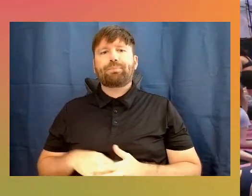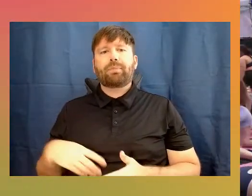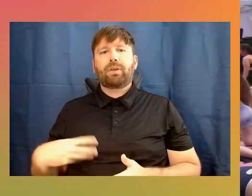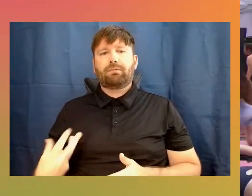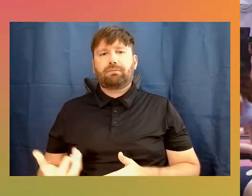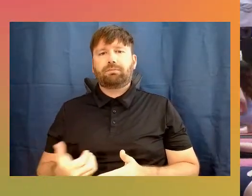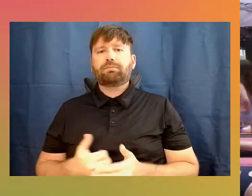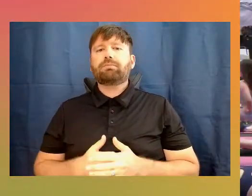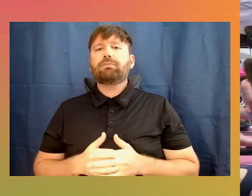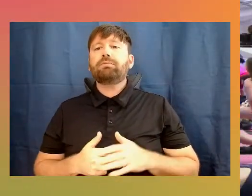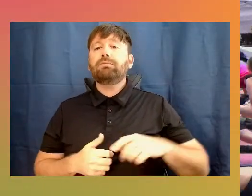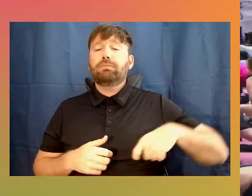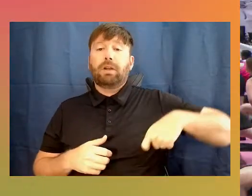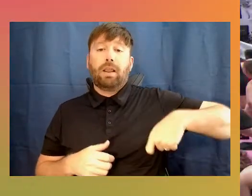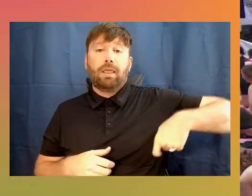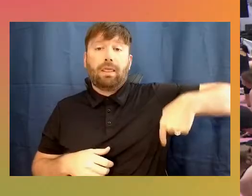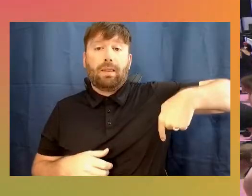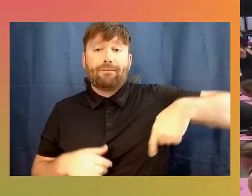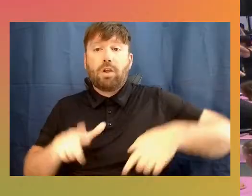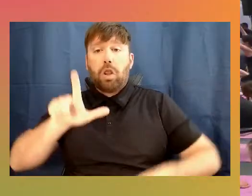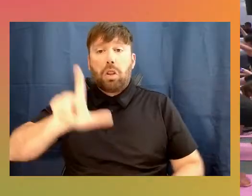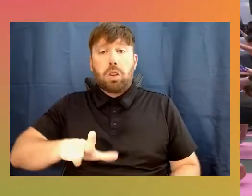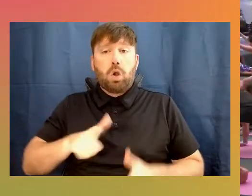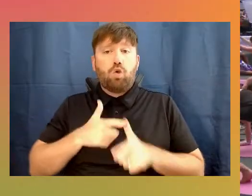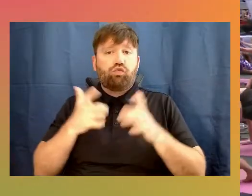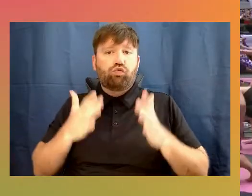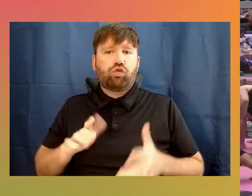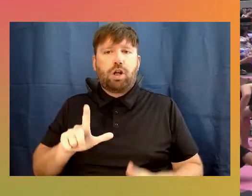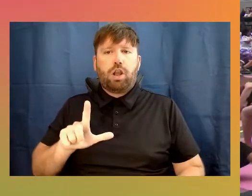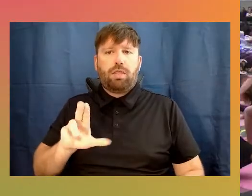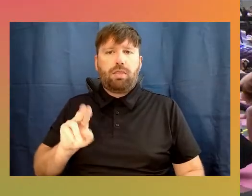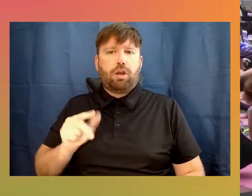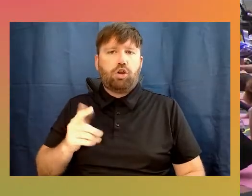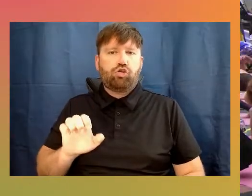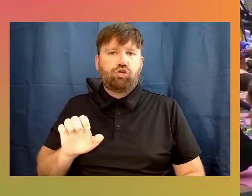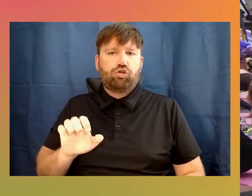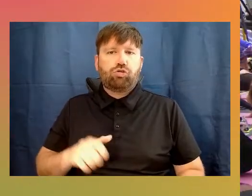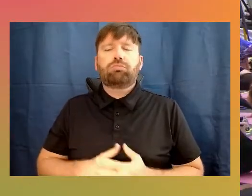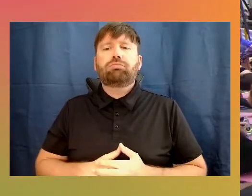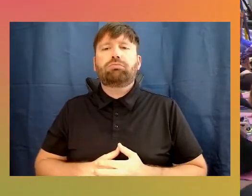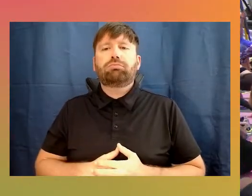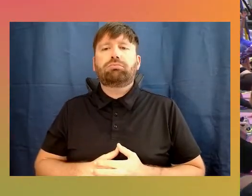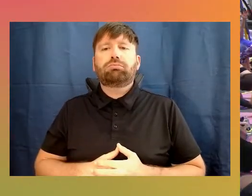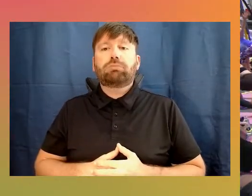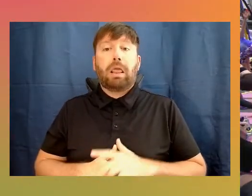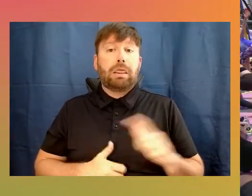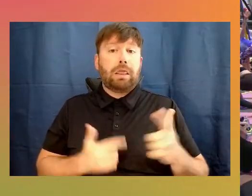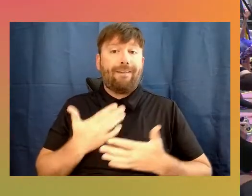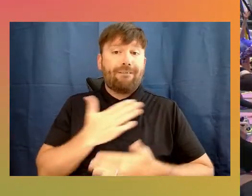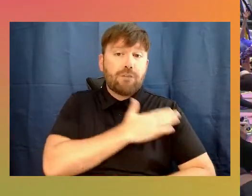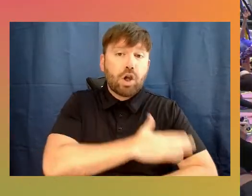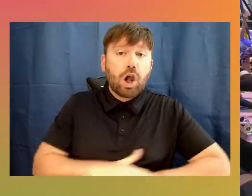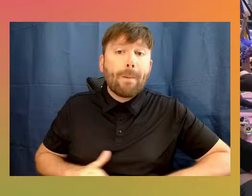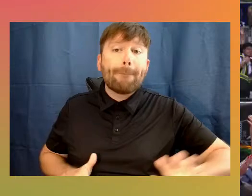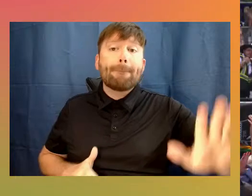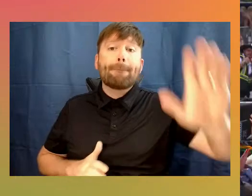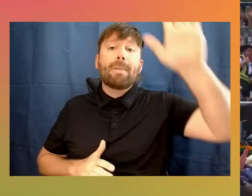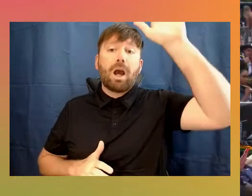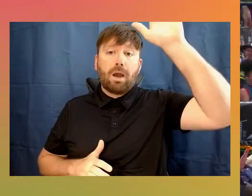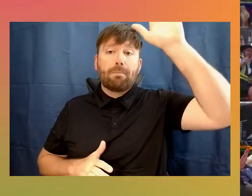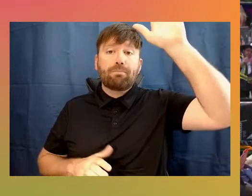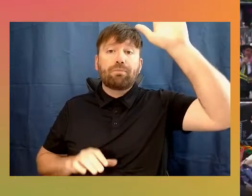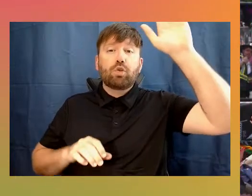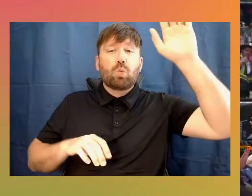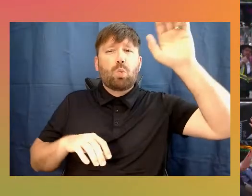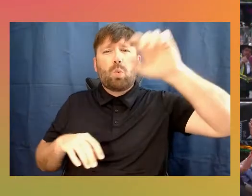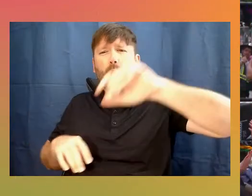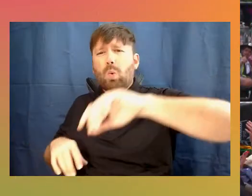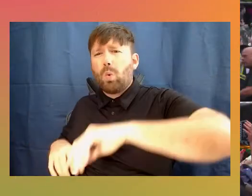SHIFT IT BACK, HALF SPLITS.